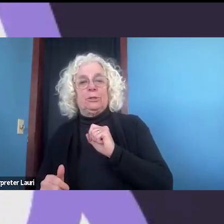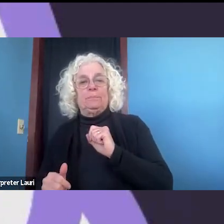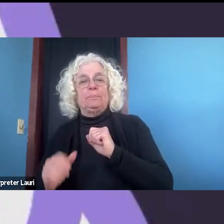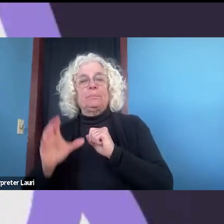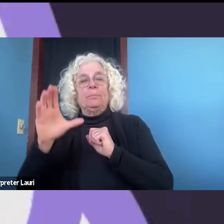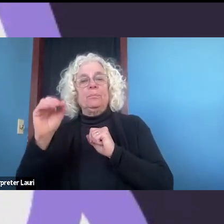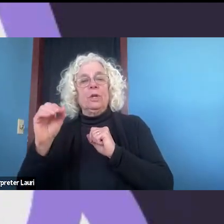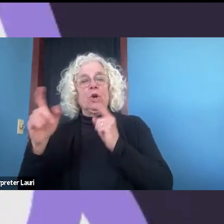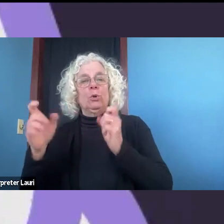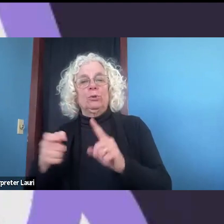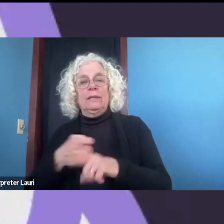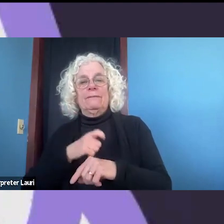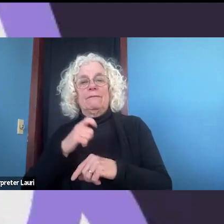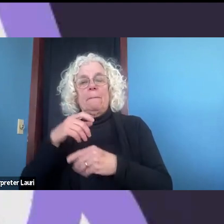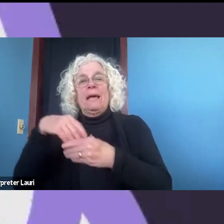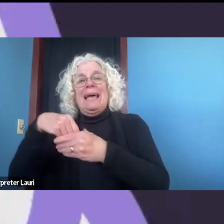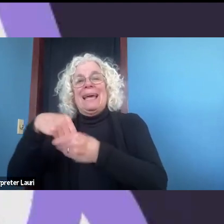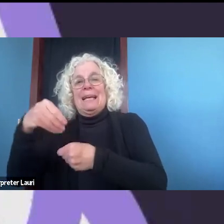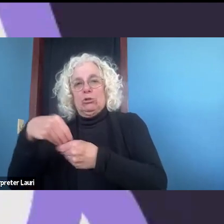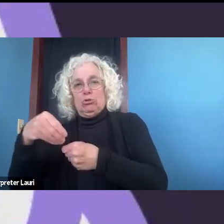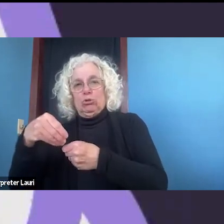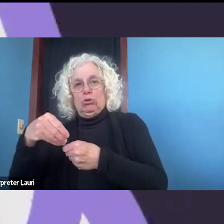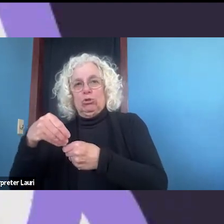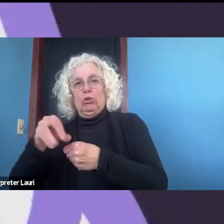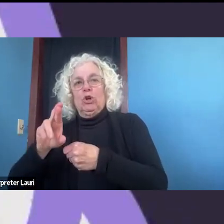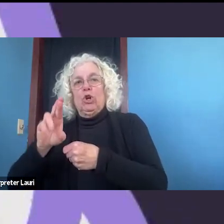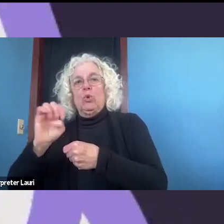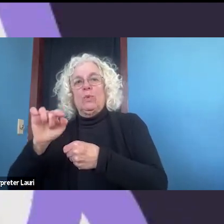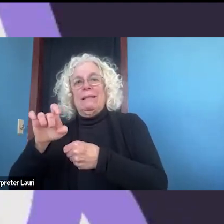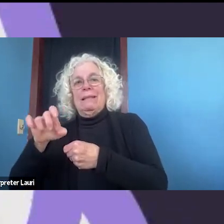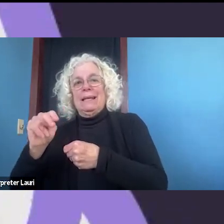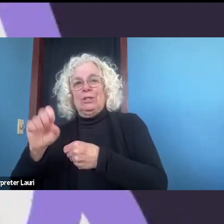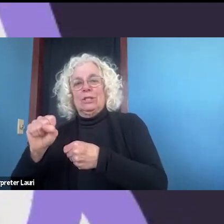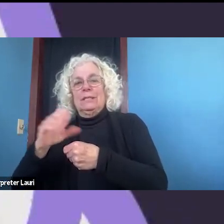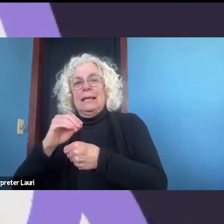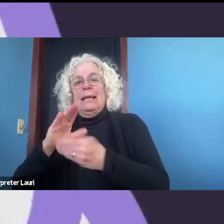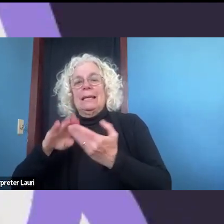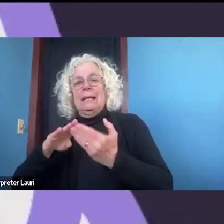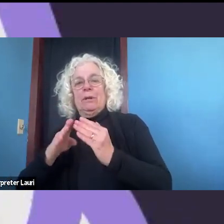of External relations and community impact at Culture Works Greater Philadelphia.